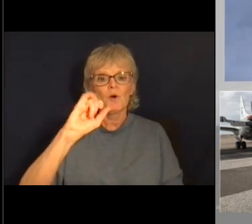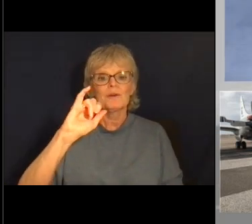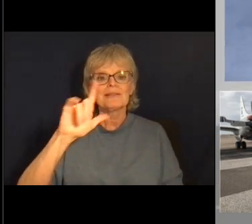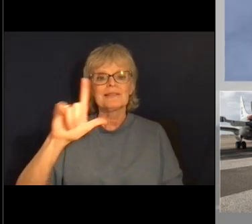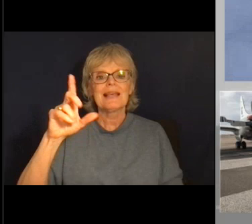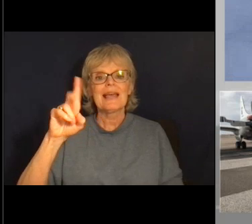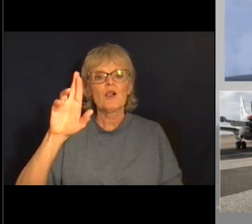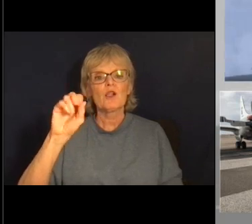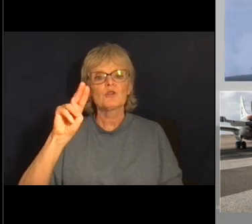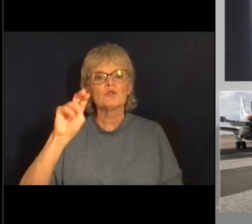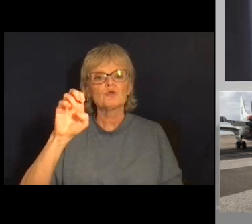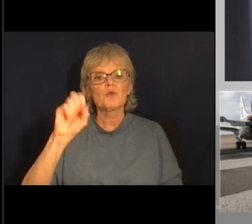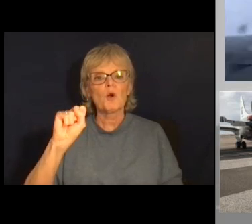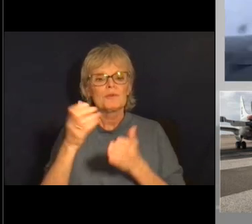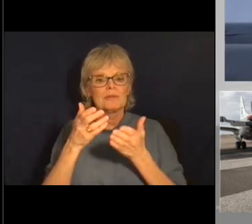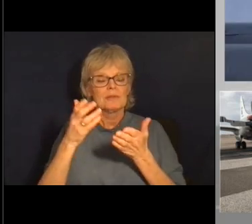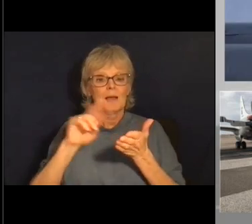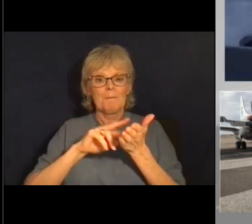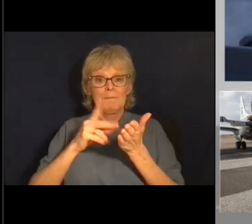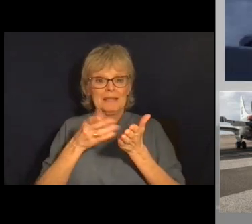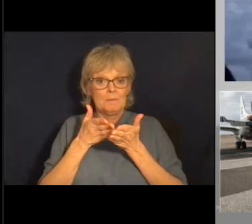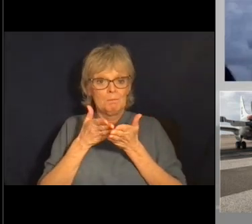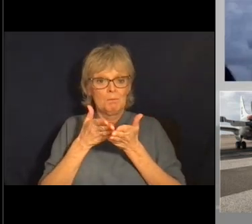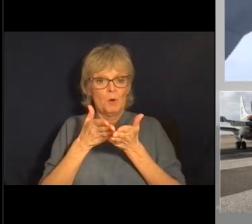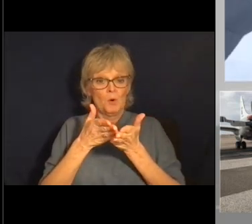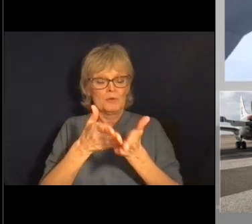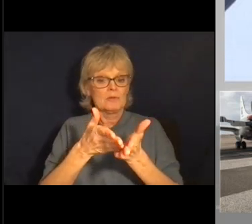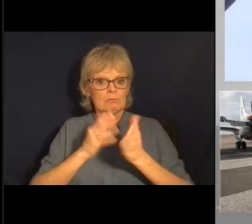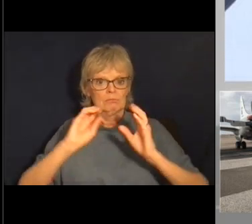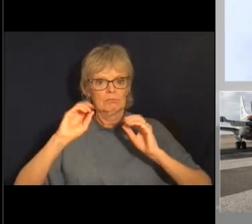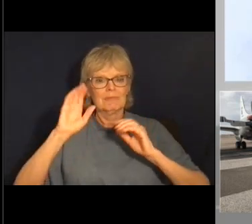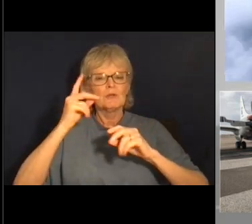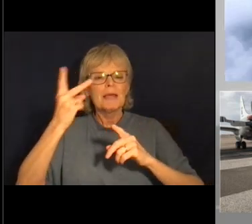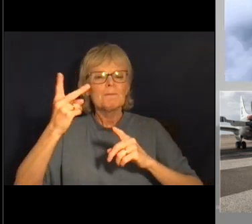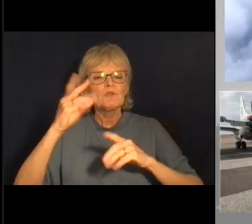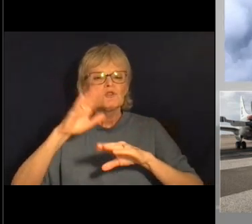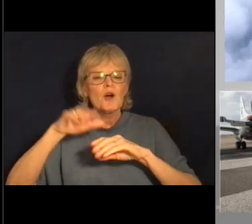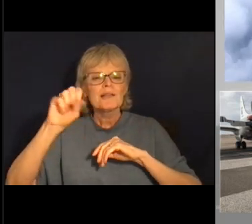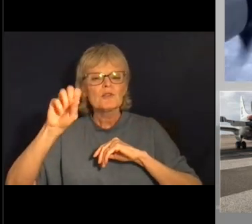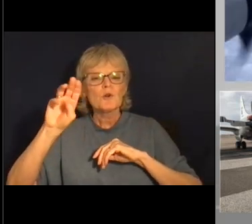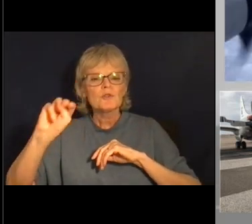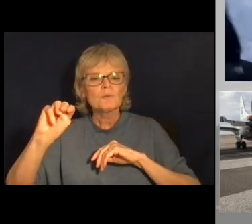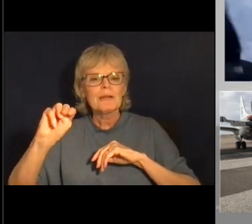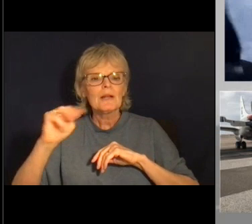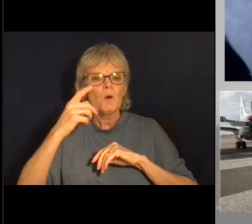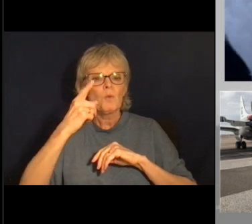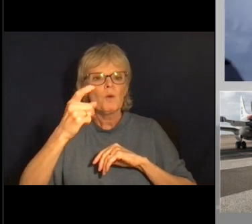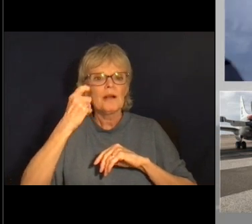And these are basically automated boats. And you may have seen that on social media, recently. There was one that just went into Hurricane Sam